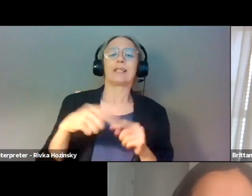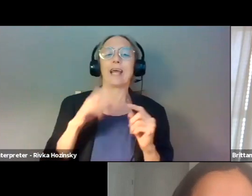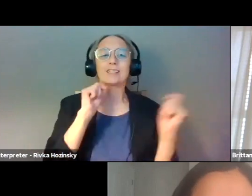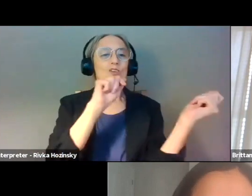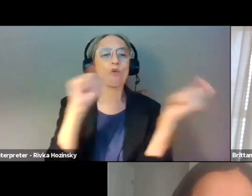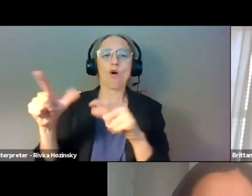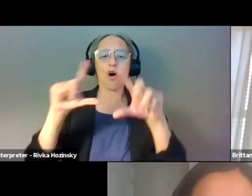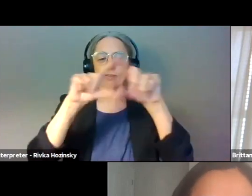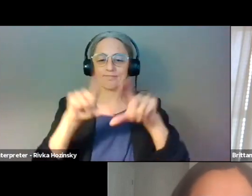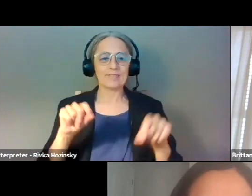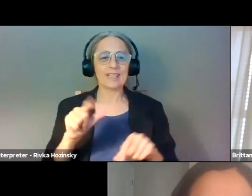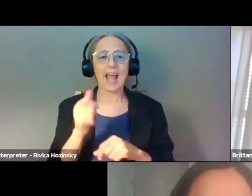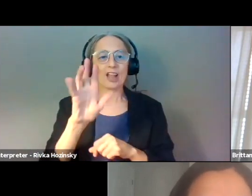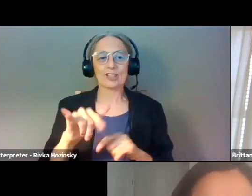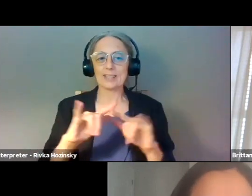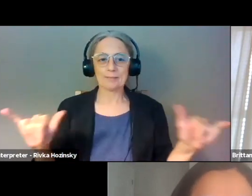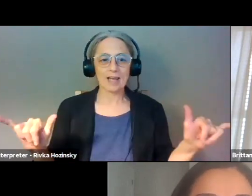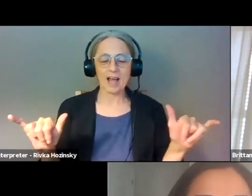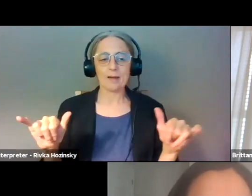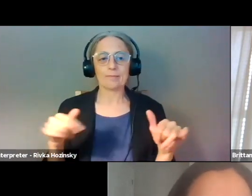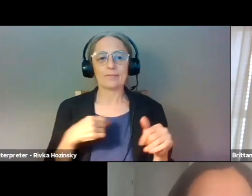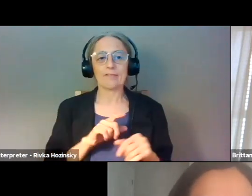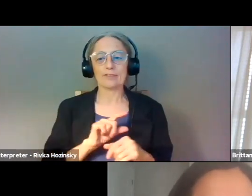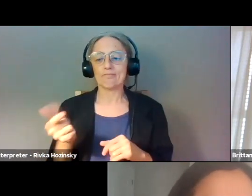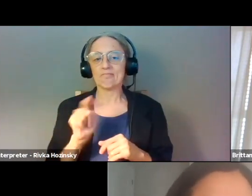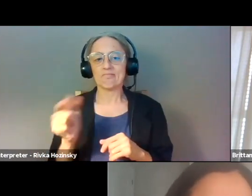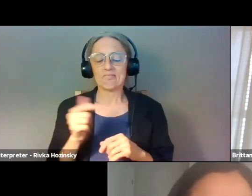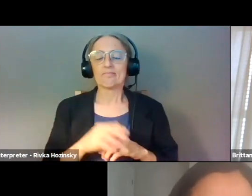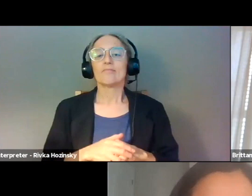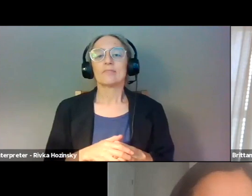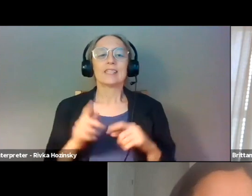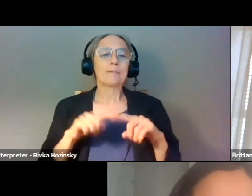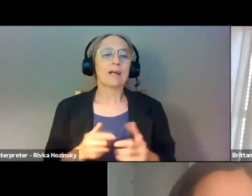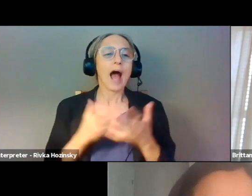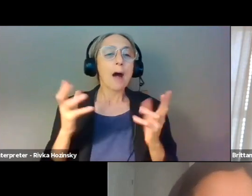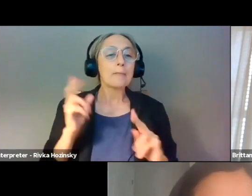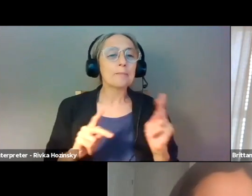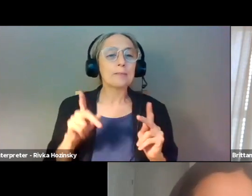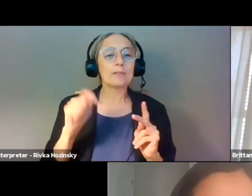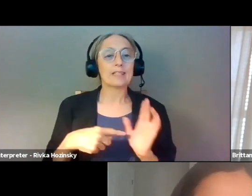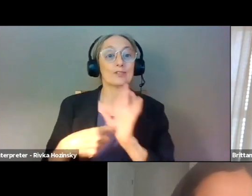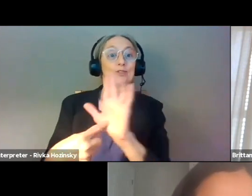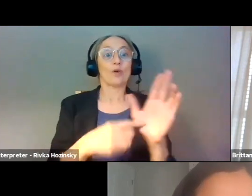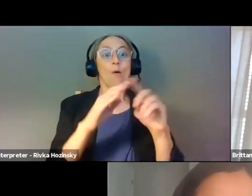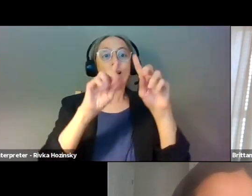So it really depends upon how many things and how many people you're trying to show. Great.